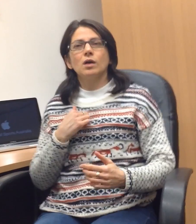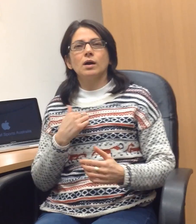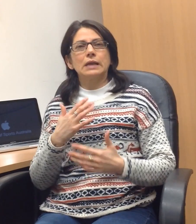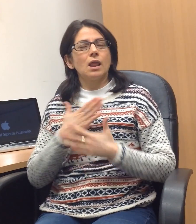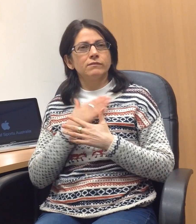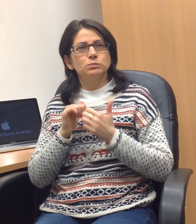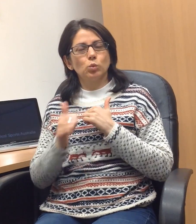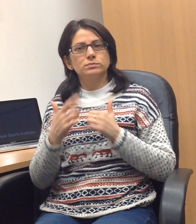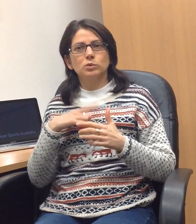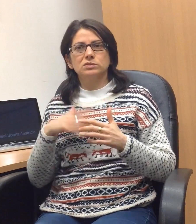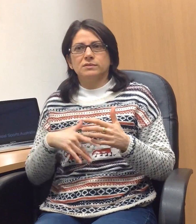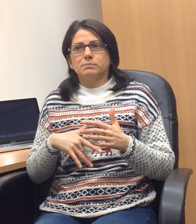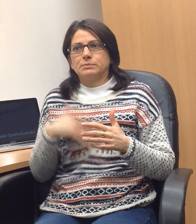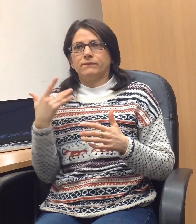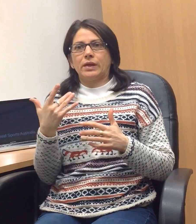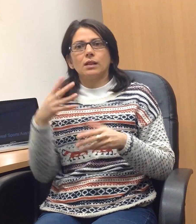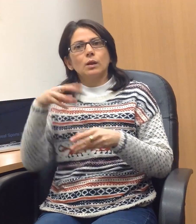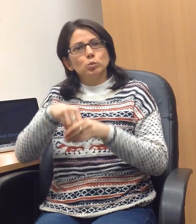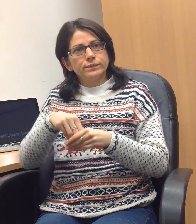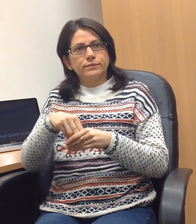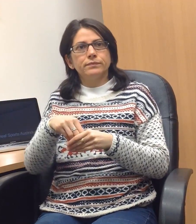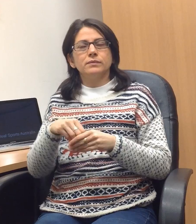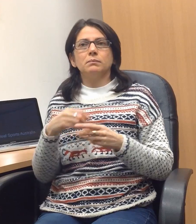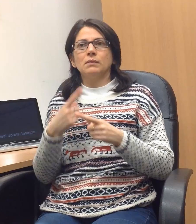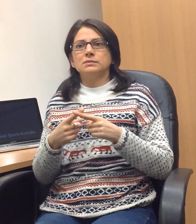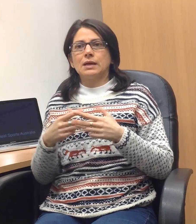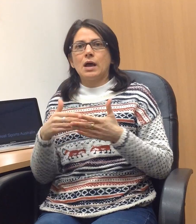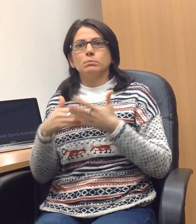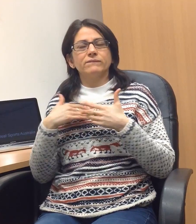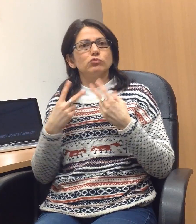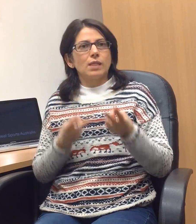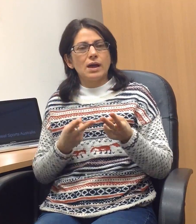I love sport because it makes me feel included and helps me